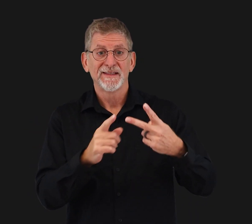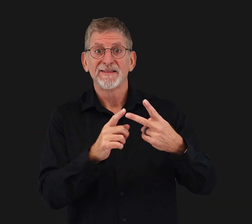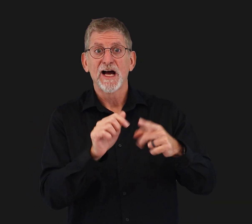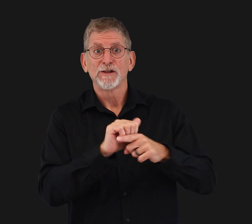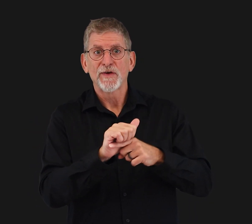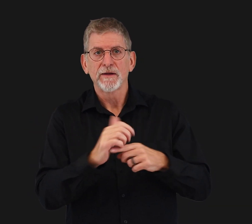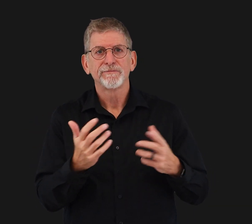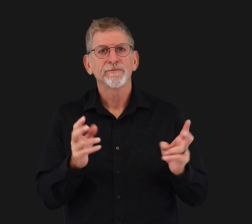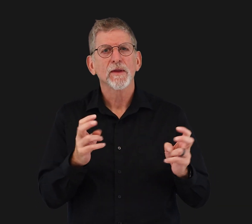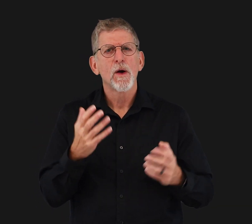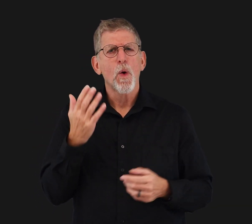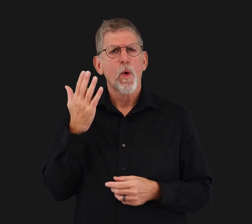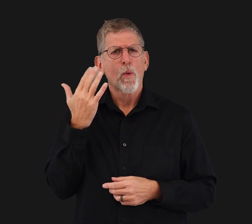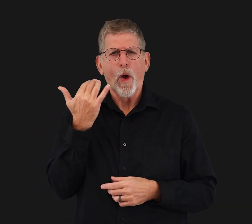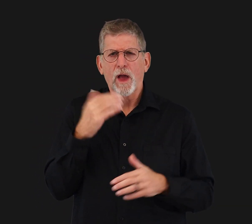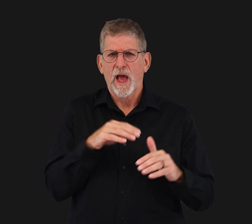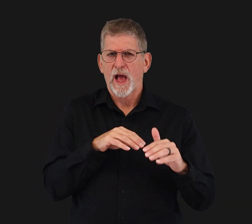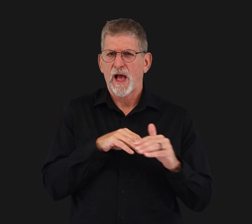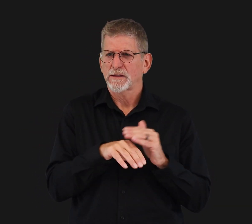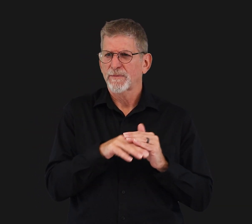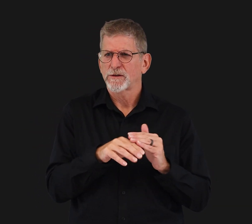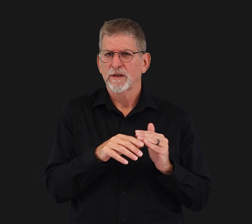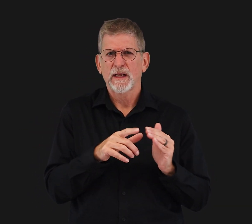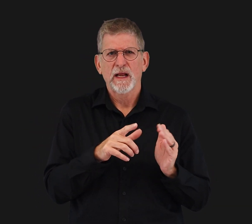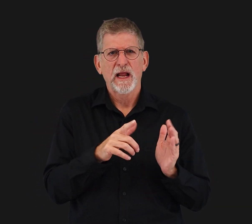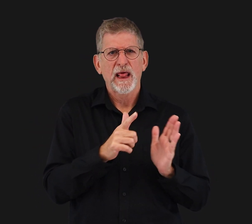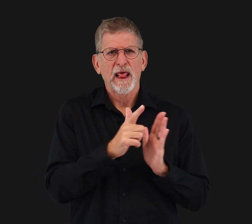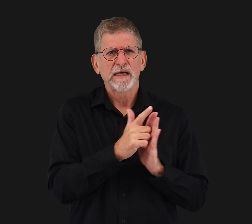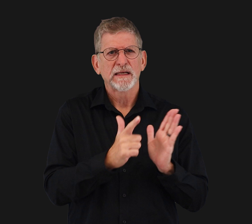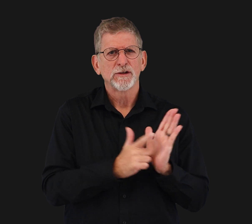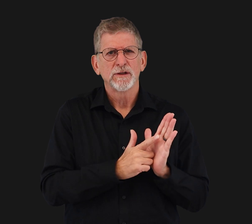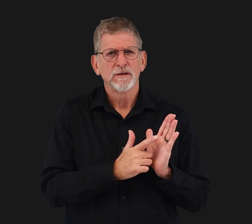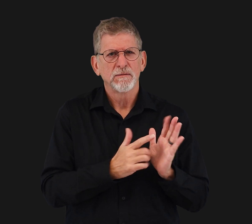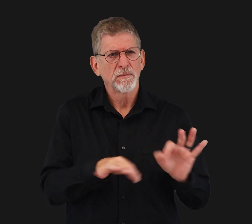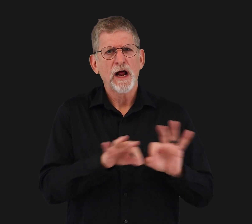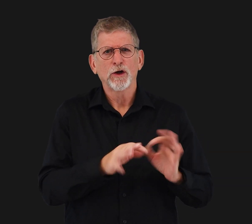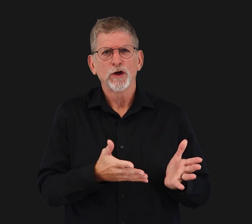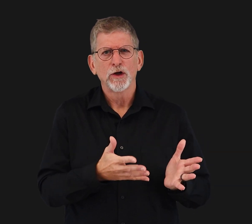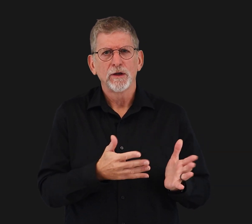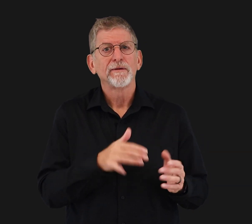◦ “Why does accessibility legislation matter?” –